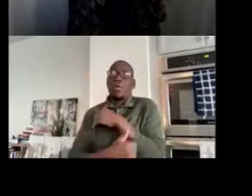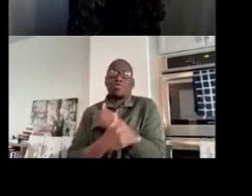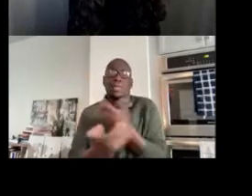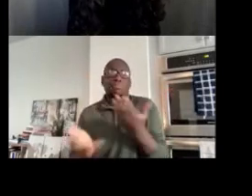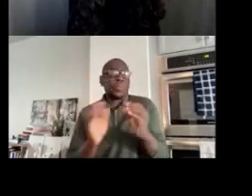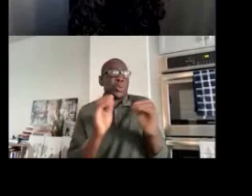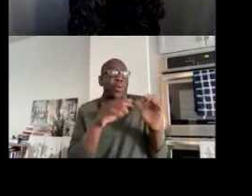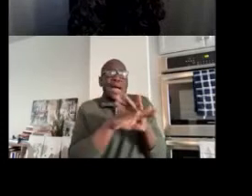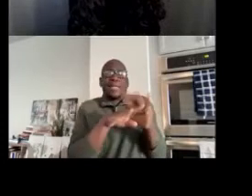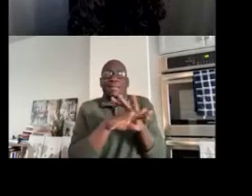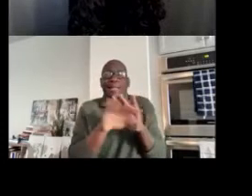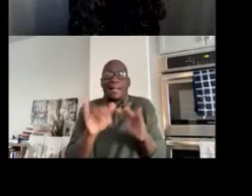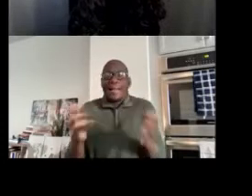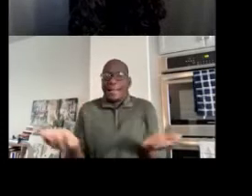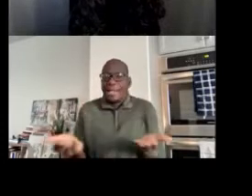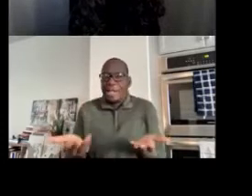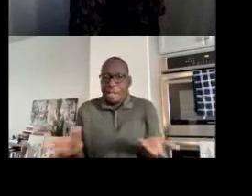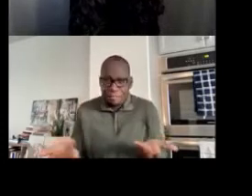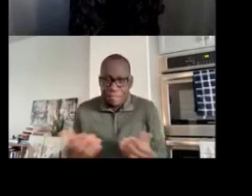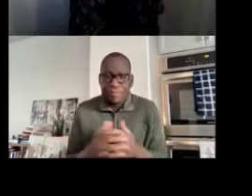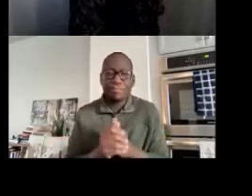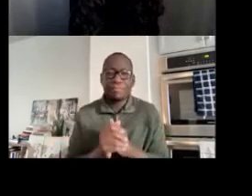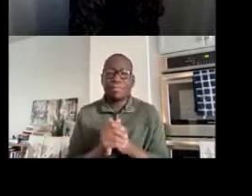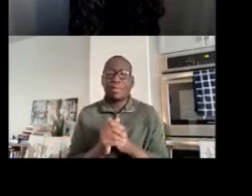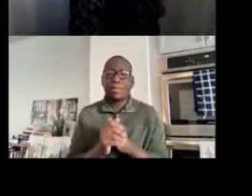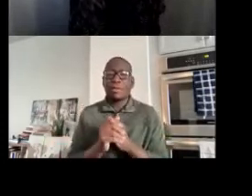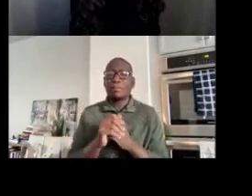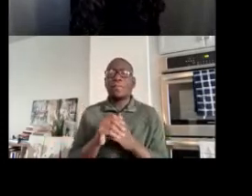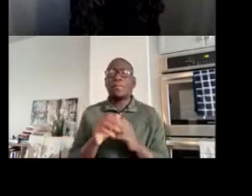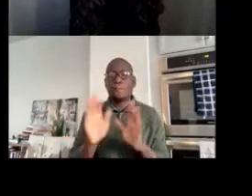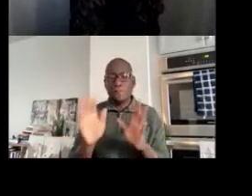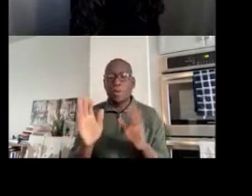their experience in their home country where they didn't have any accessibility like we have here.